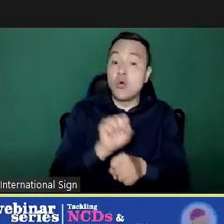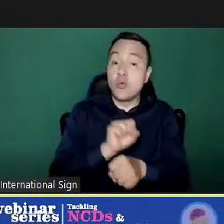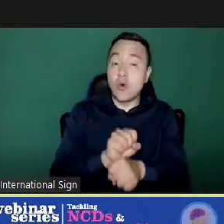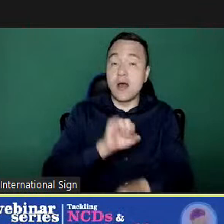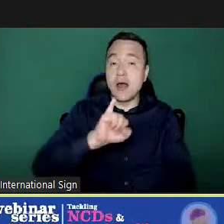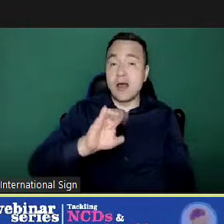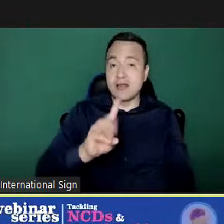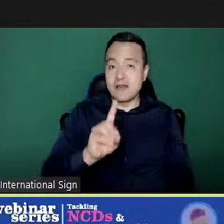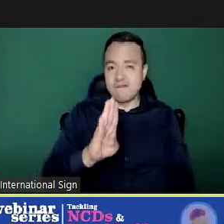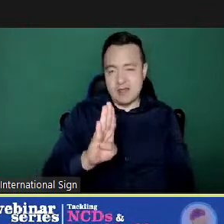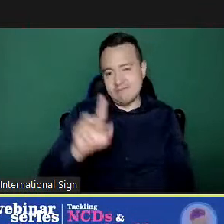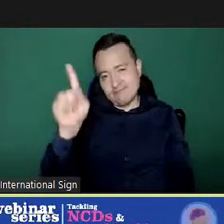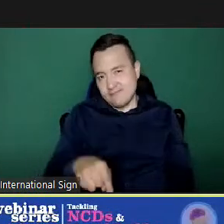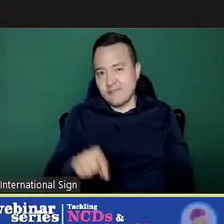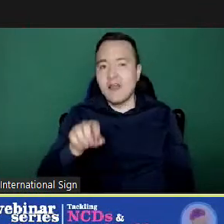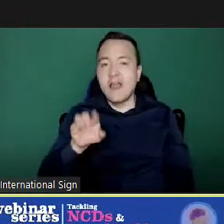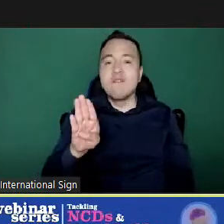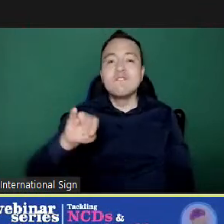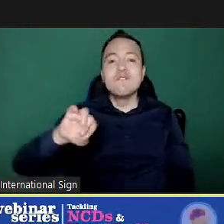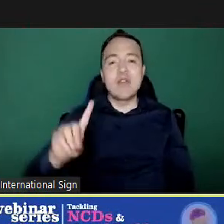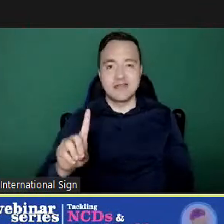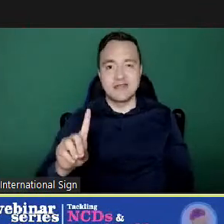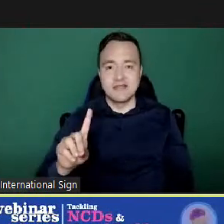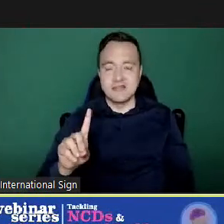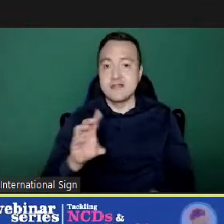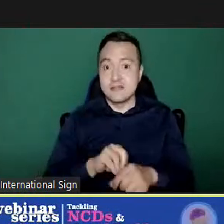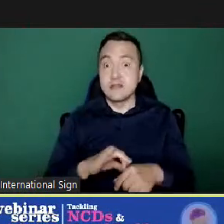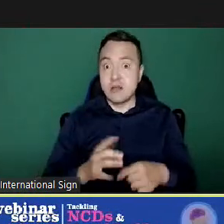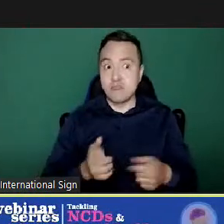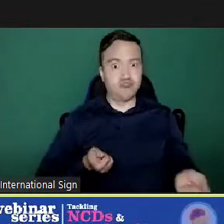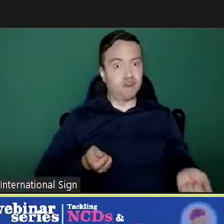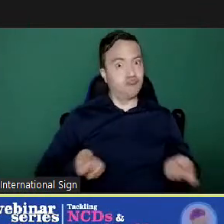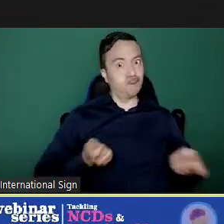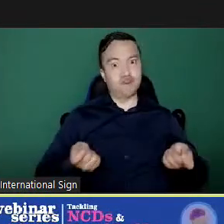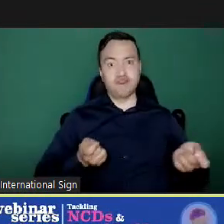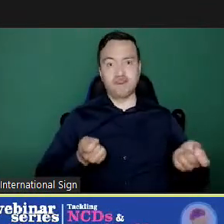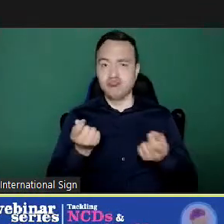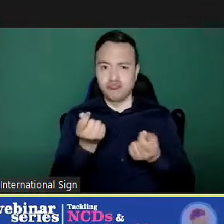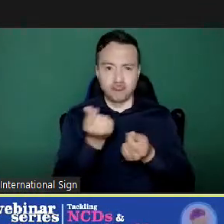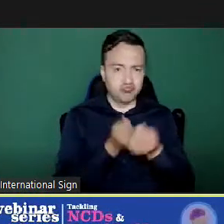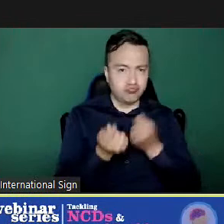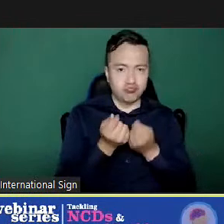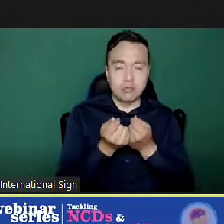projects and lending operations throughout Latin America and the Caribbean and has led the design and implementation of innovative